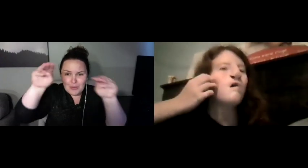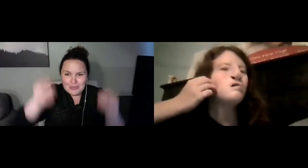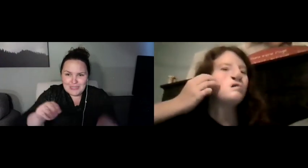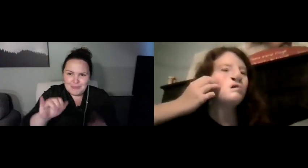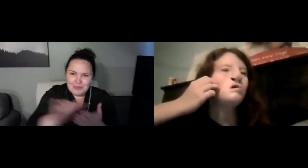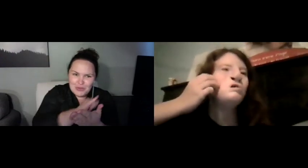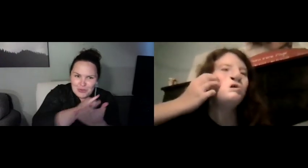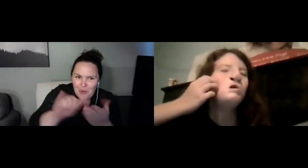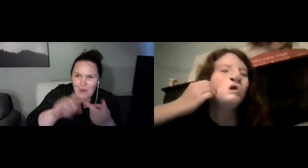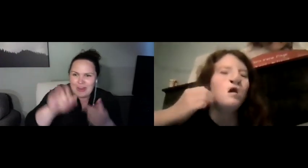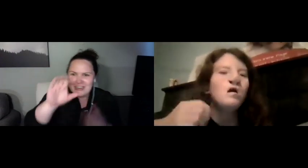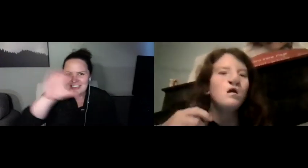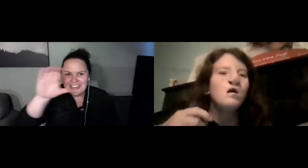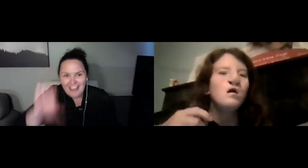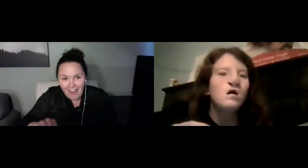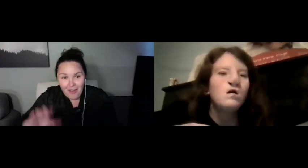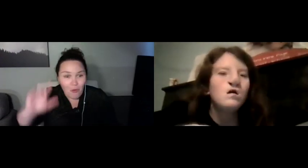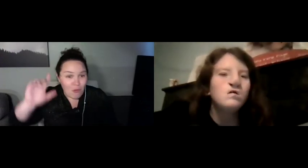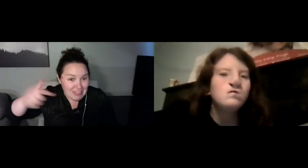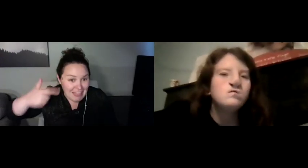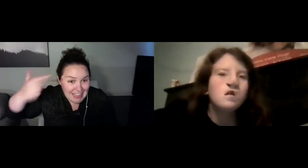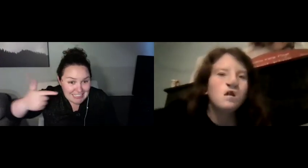maybe London? How's that sound?